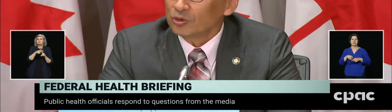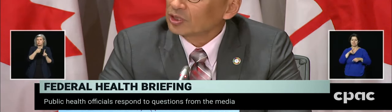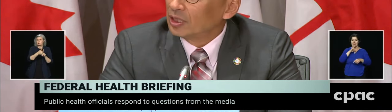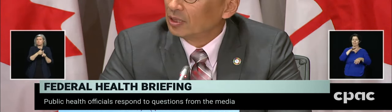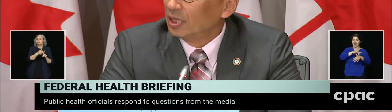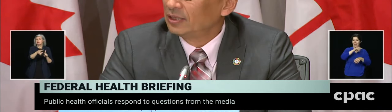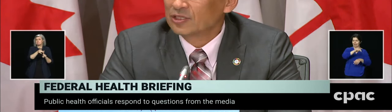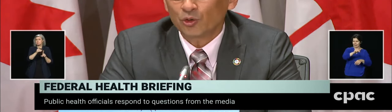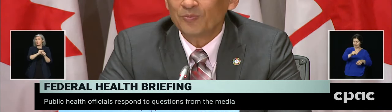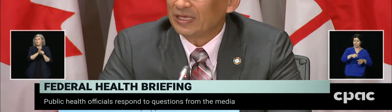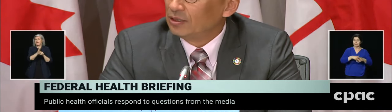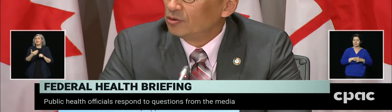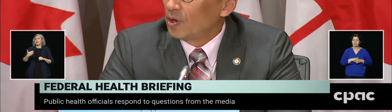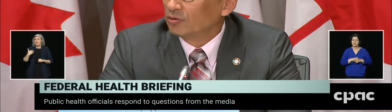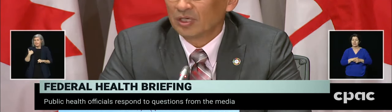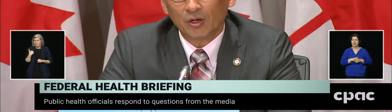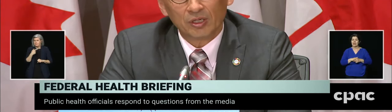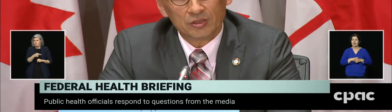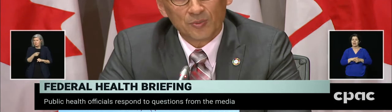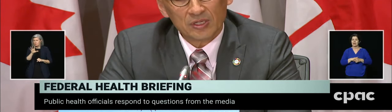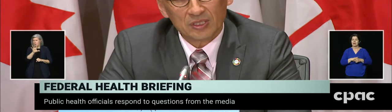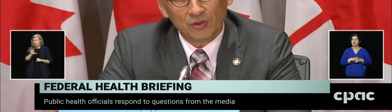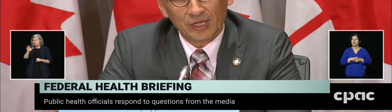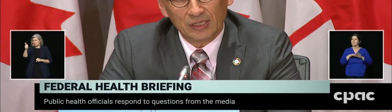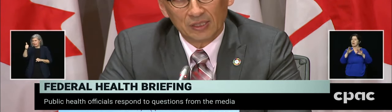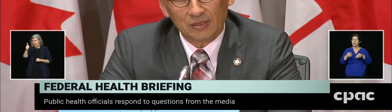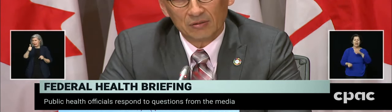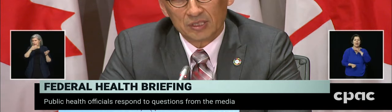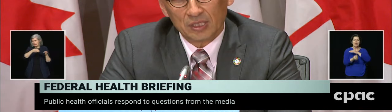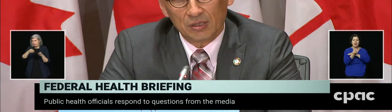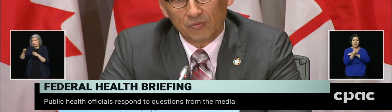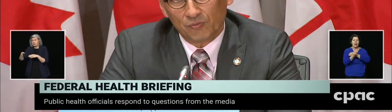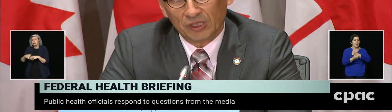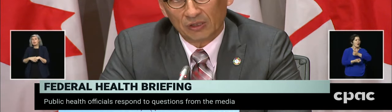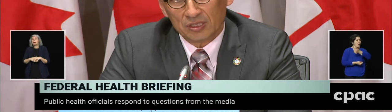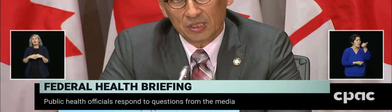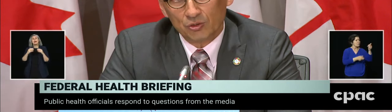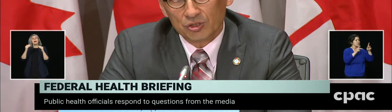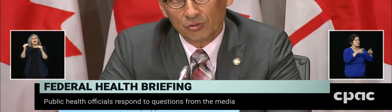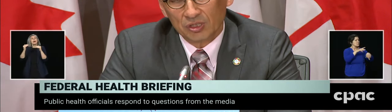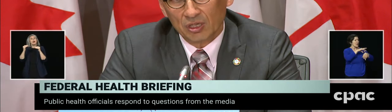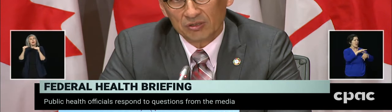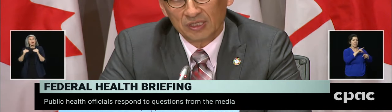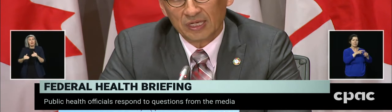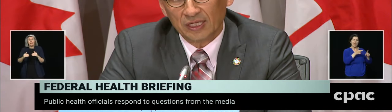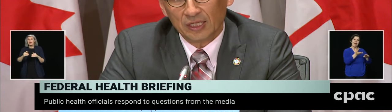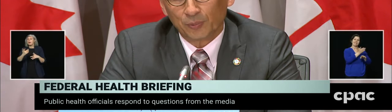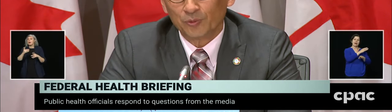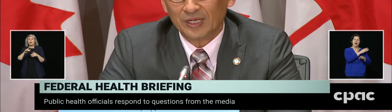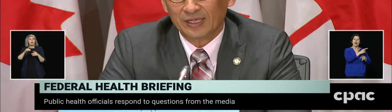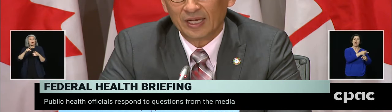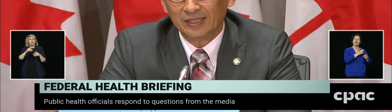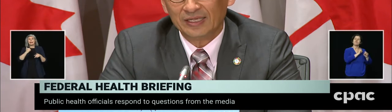CHINA, AND THEN WE FOUND THAT THE CASES FROM TRAVELLERS